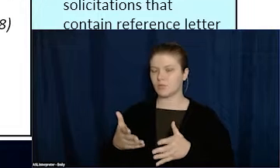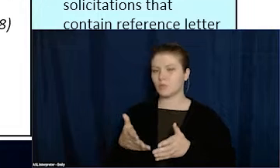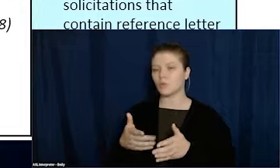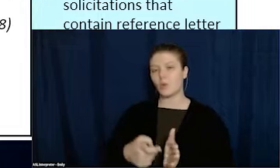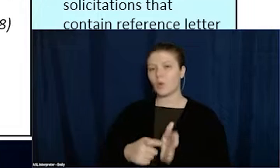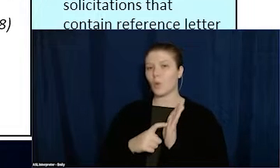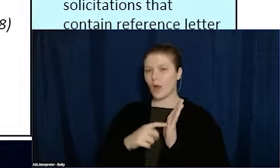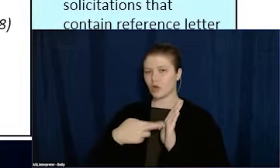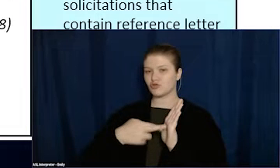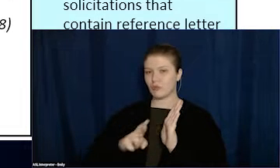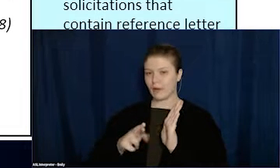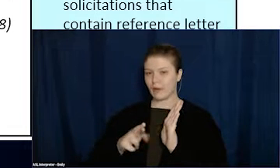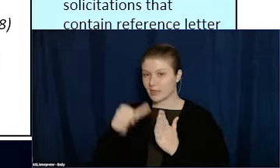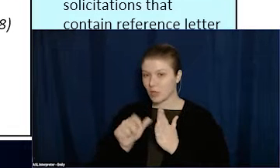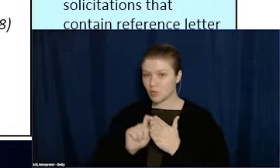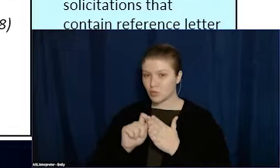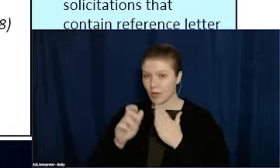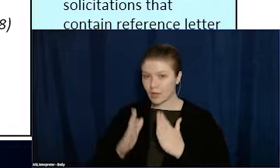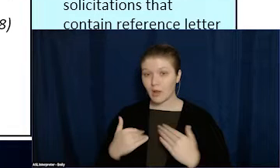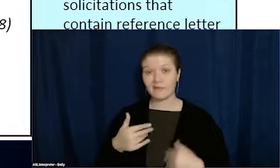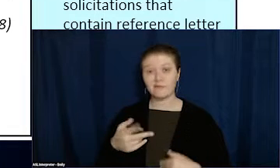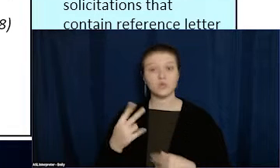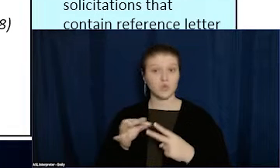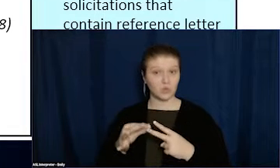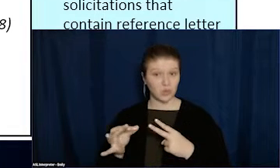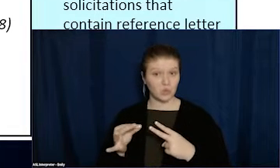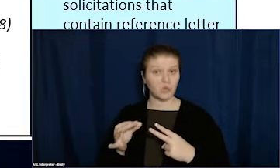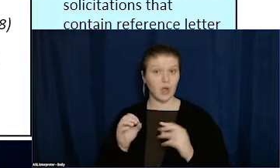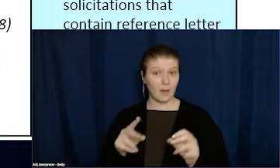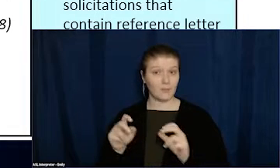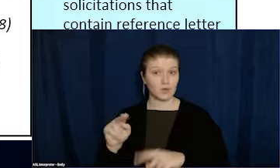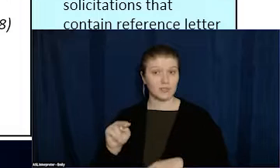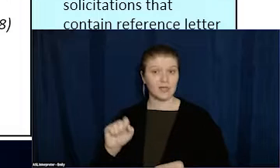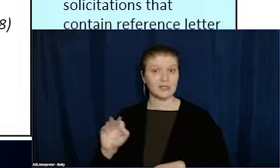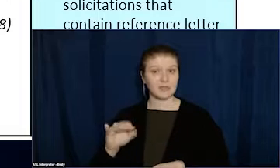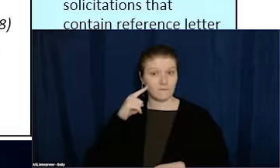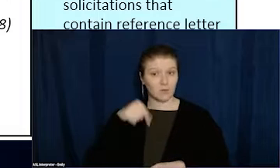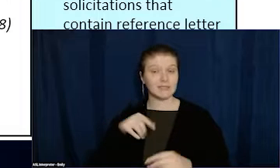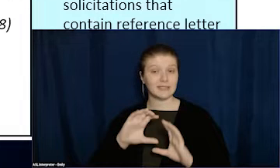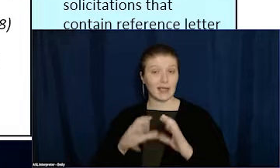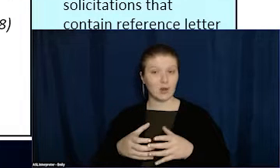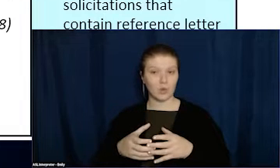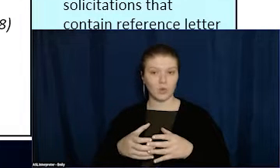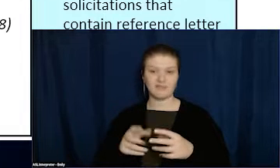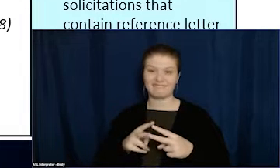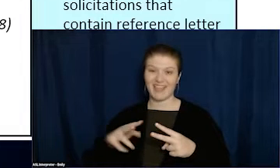We only have two opportunities at NSF that fall into this category. So those two have not been released yet.